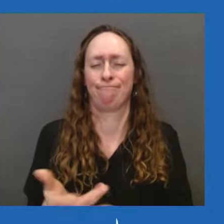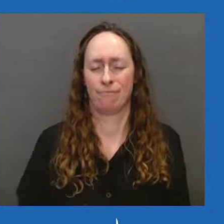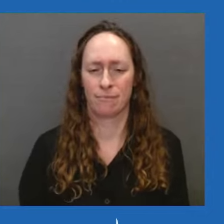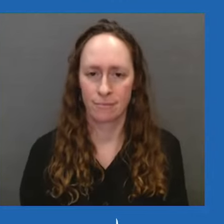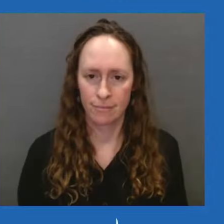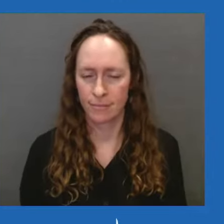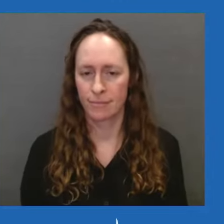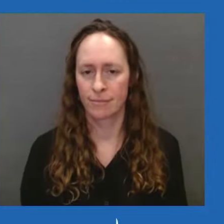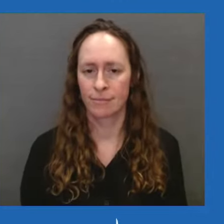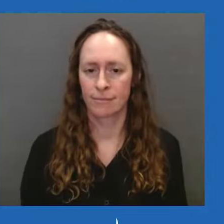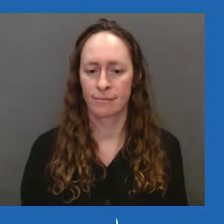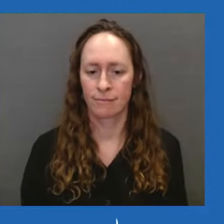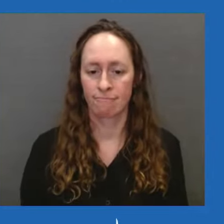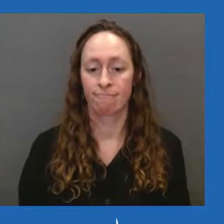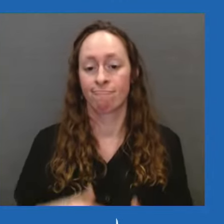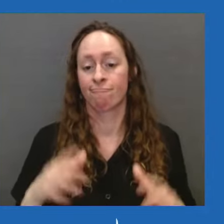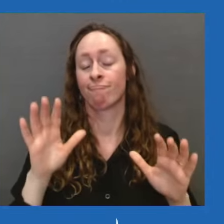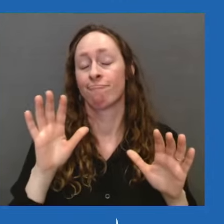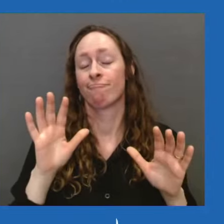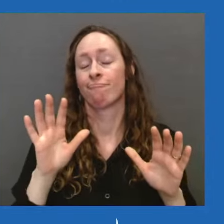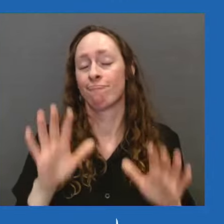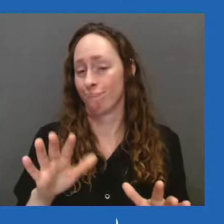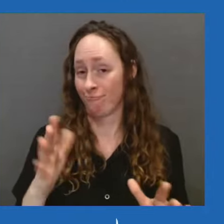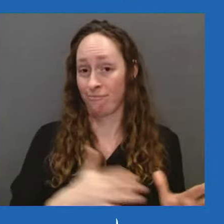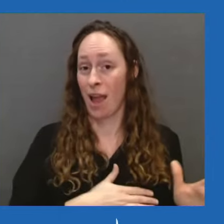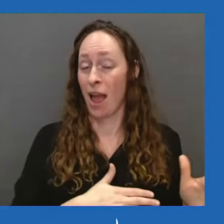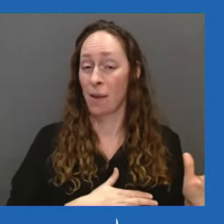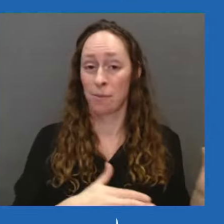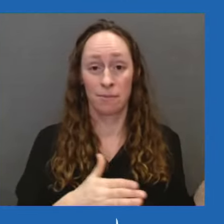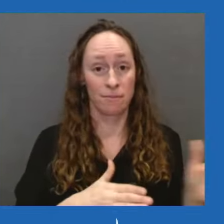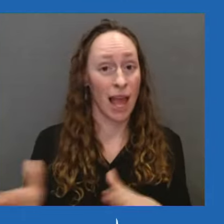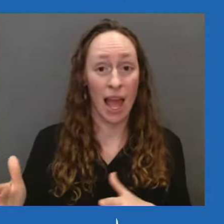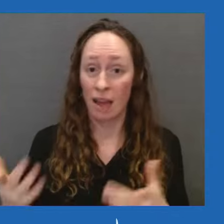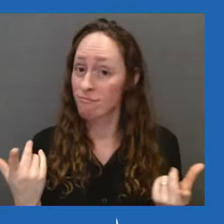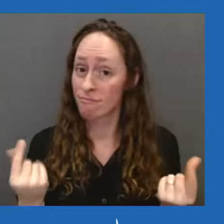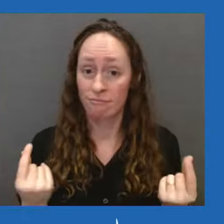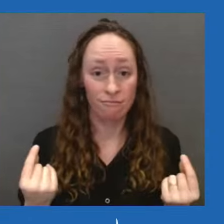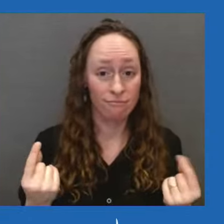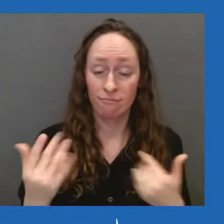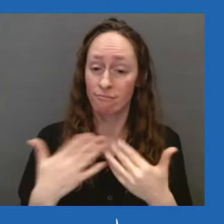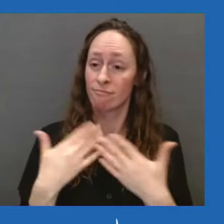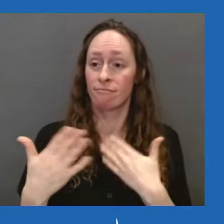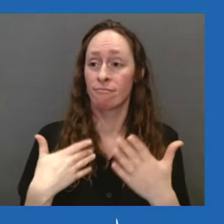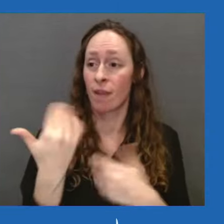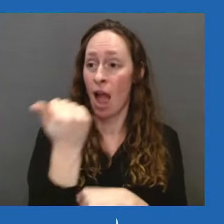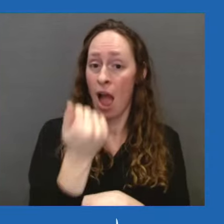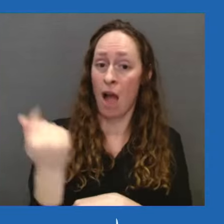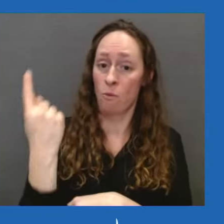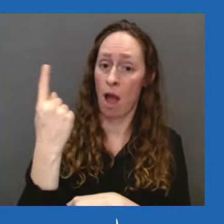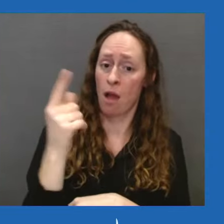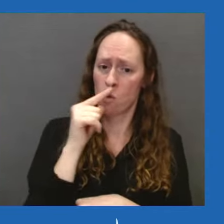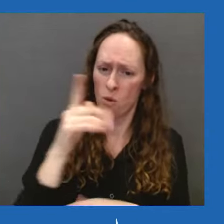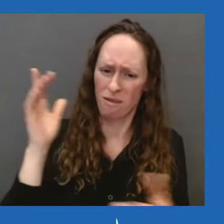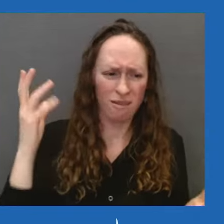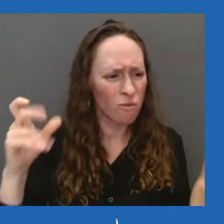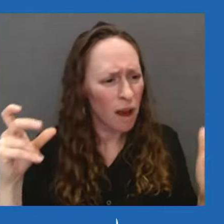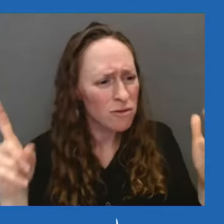and some don't want to work hard -- but every American willing to work hard should be able to get a job no matter where they live --